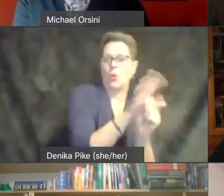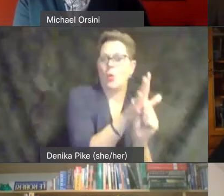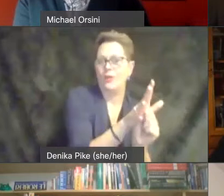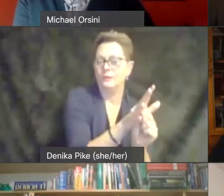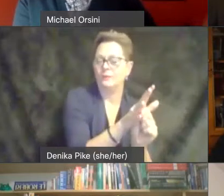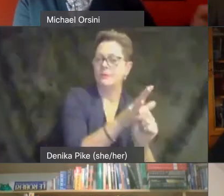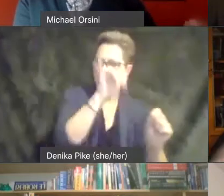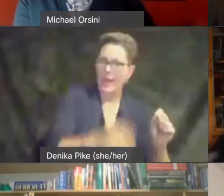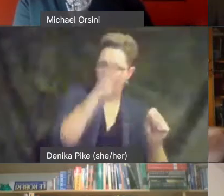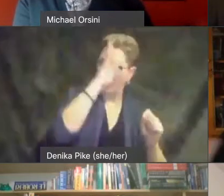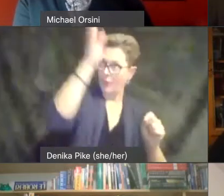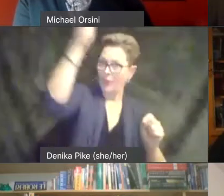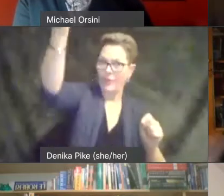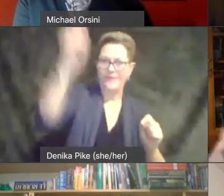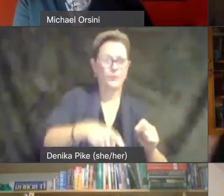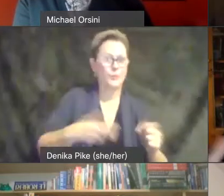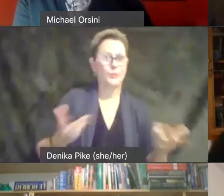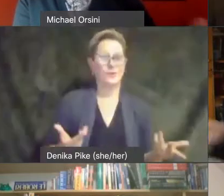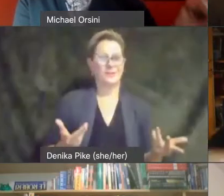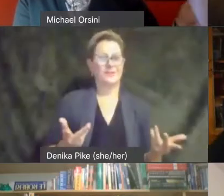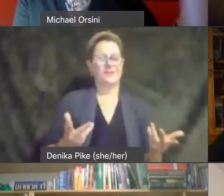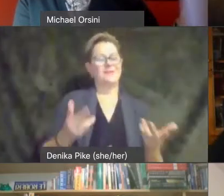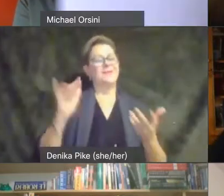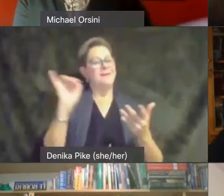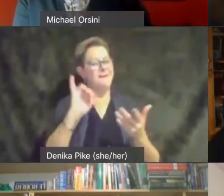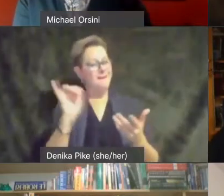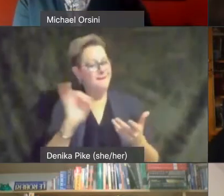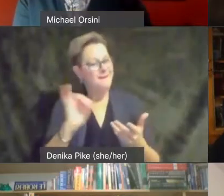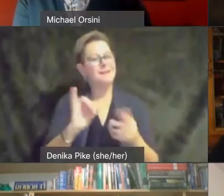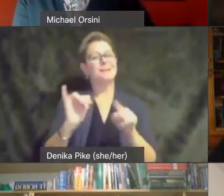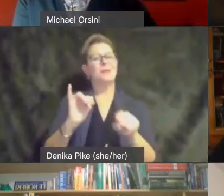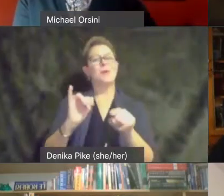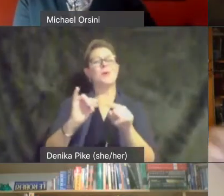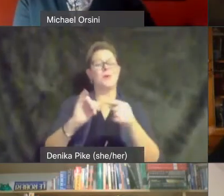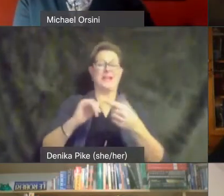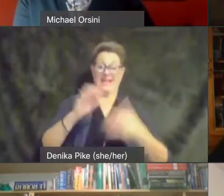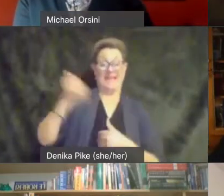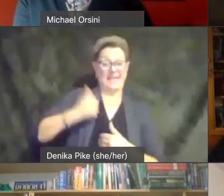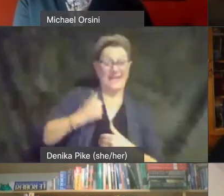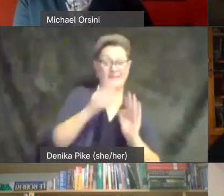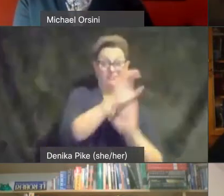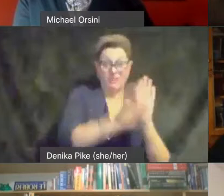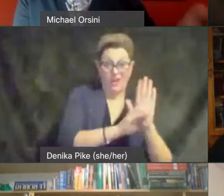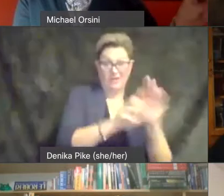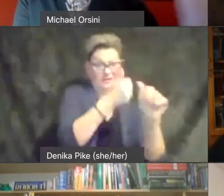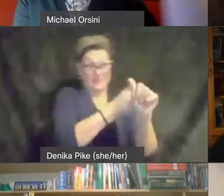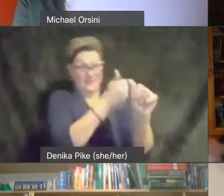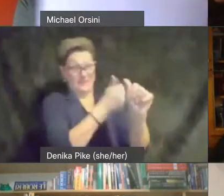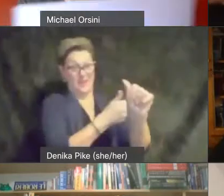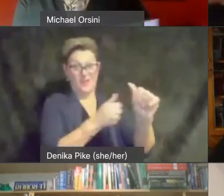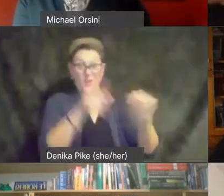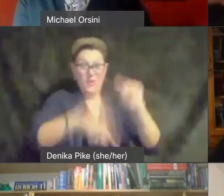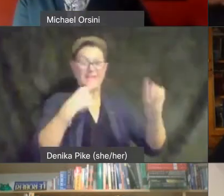The flip point of this is that mobility rights are enshrined in the Canadian charter rights and freedoms. Right? So we can't tell people. No, you do not have a right to go there.